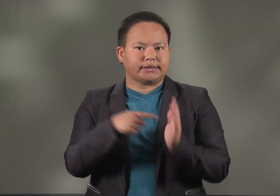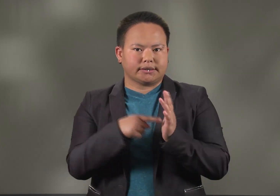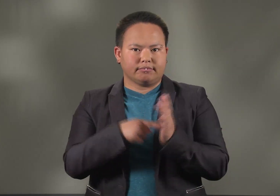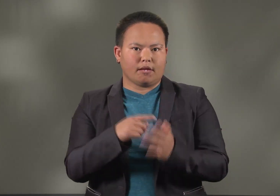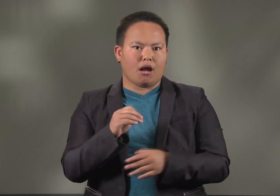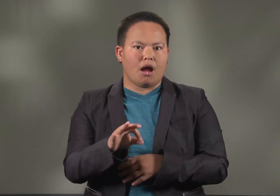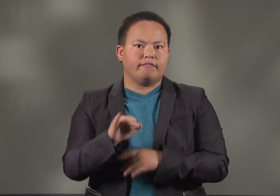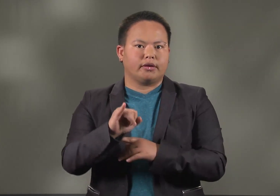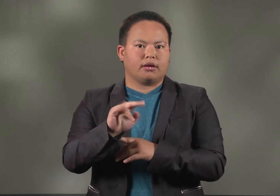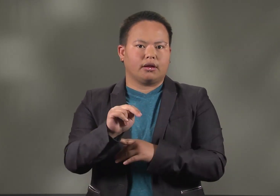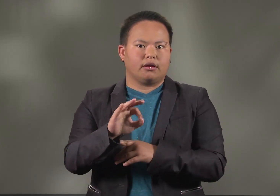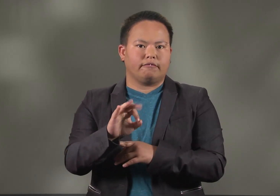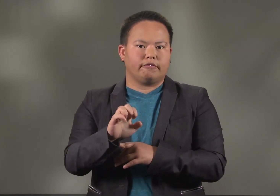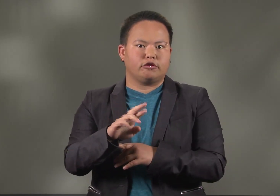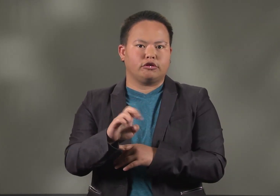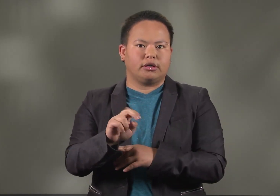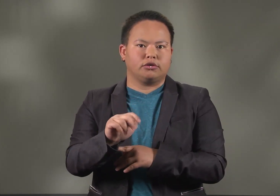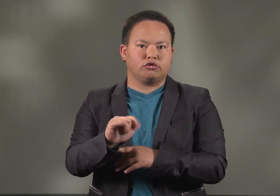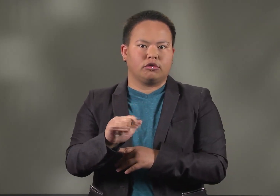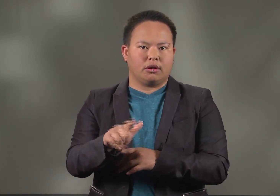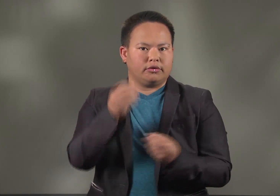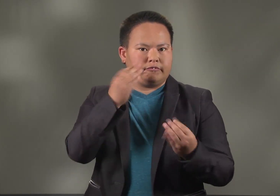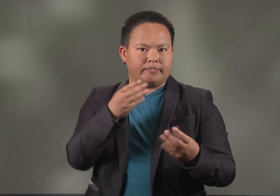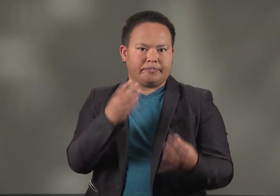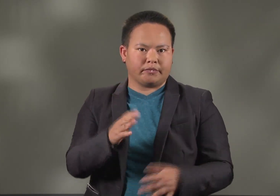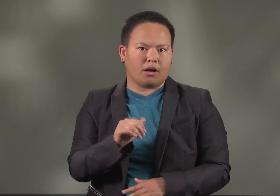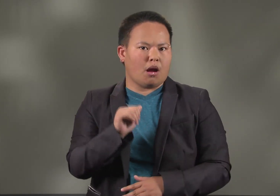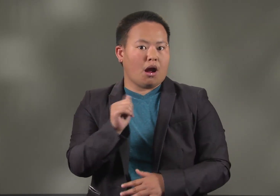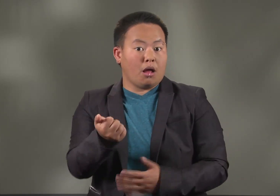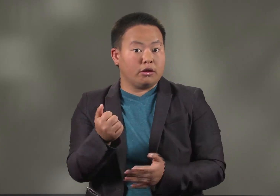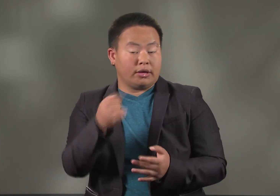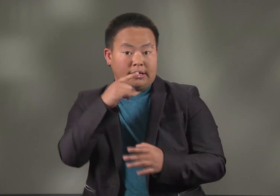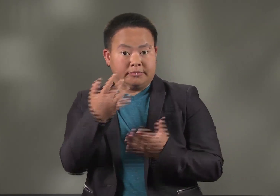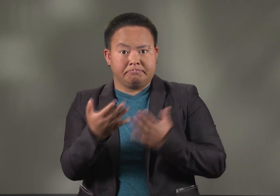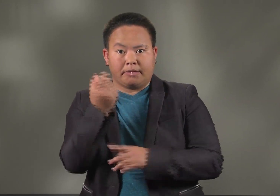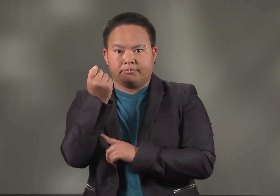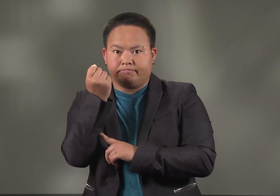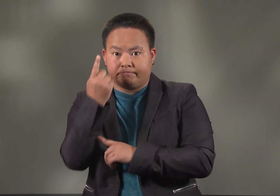This is an example of inferential information that other kids may have understood